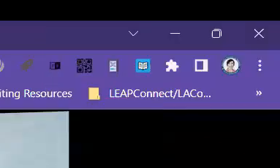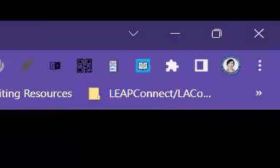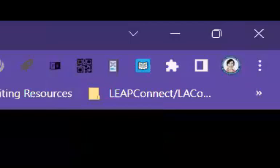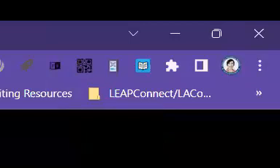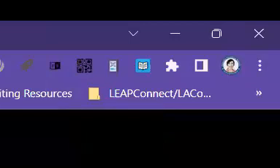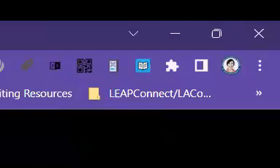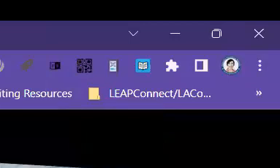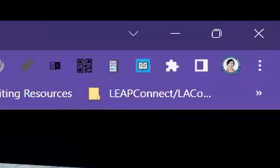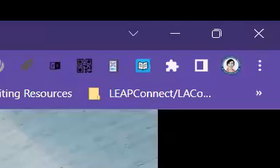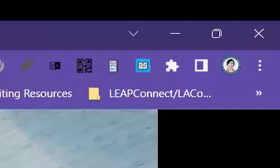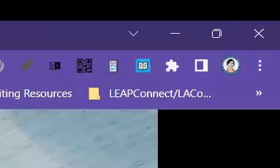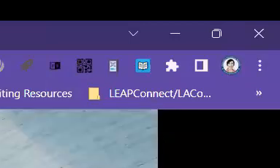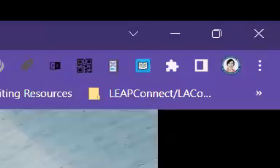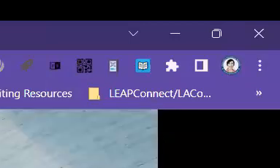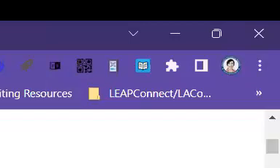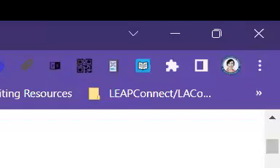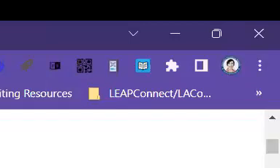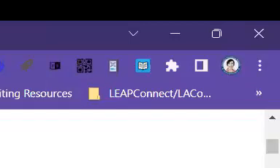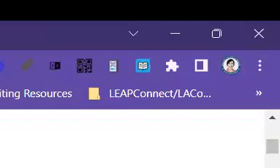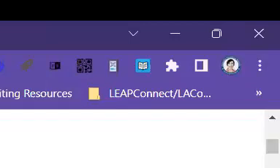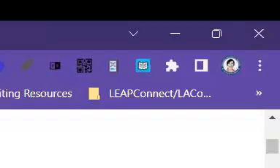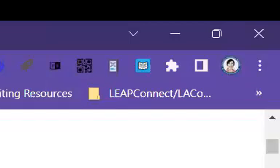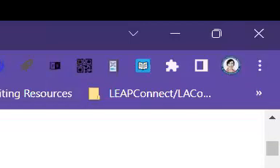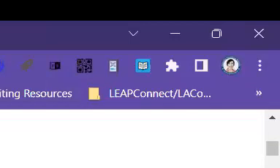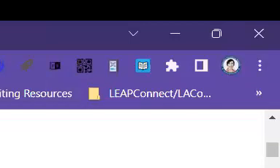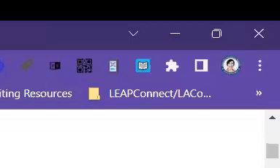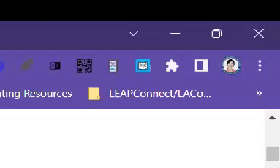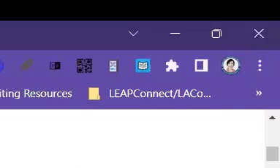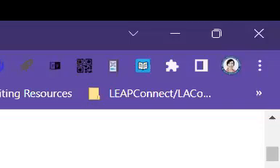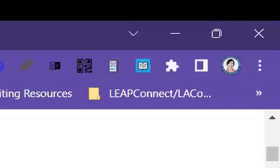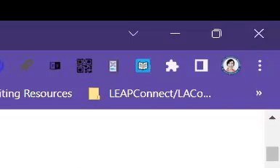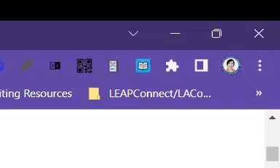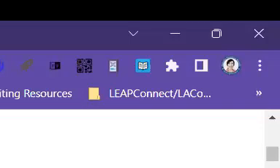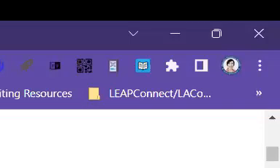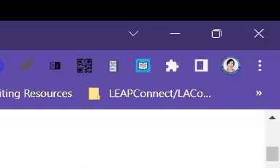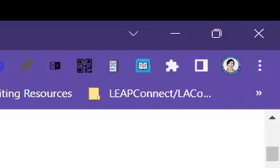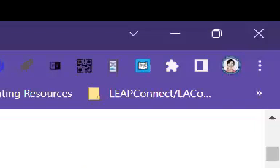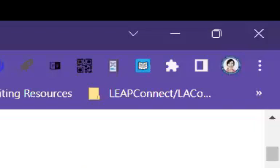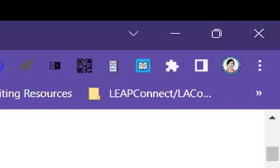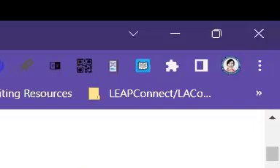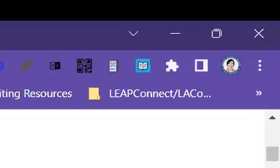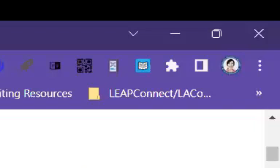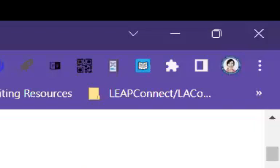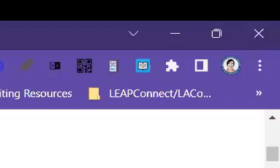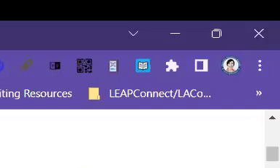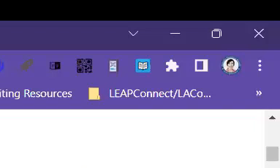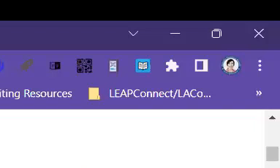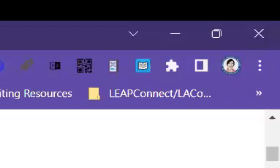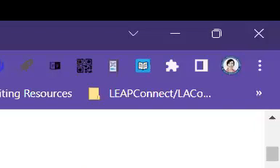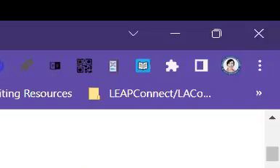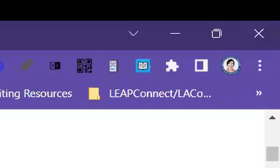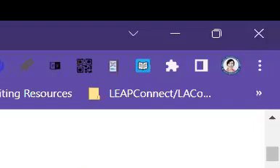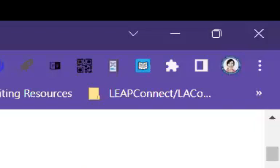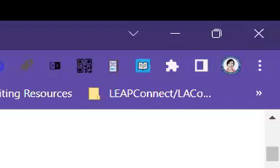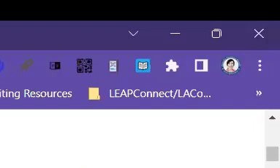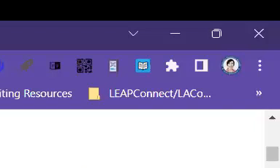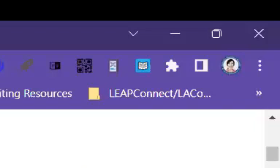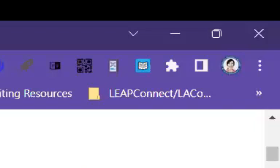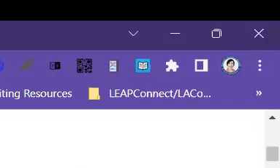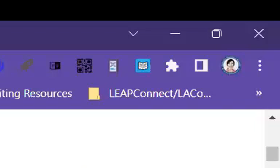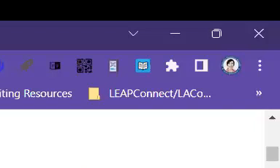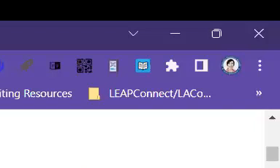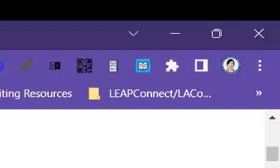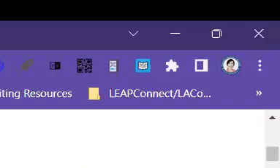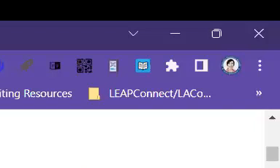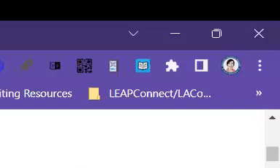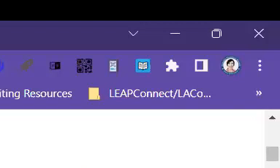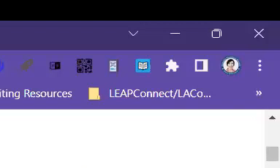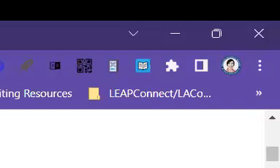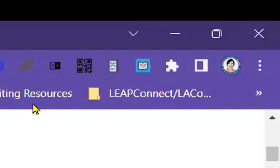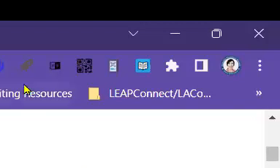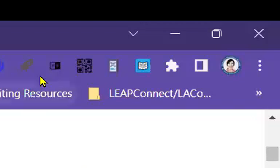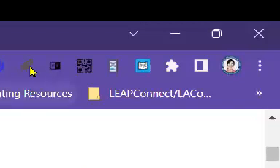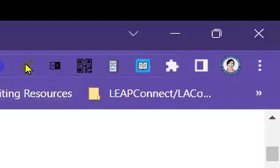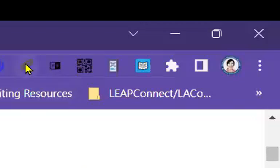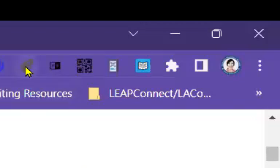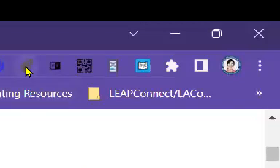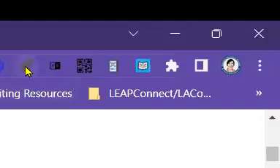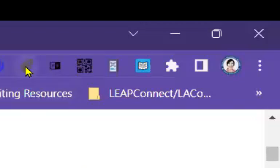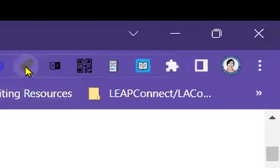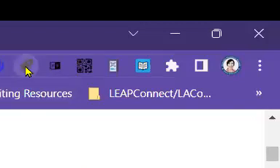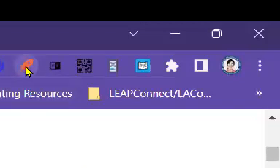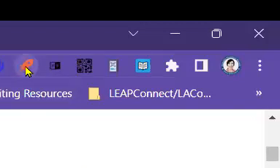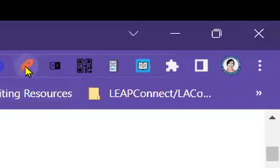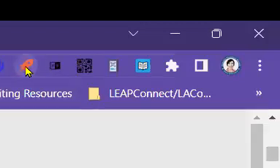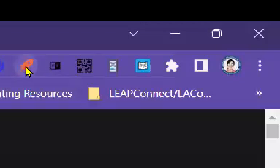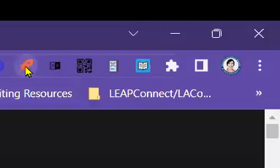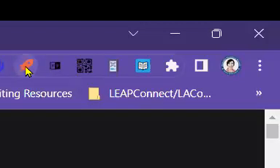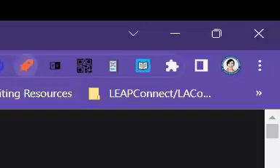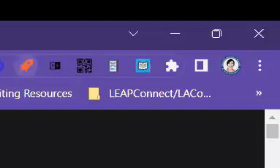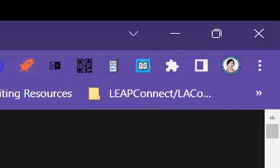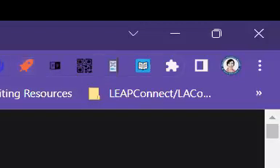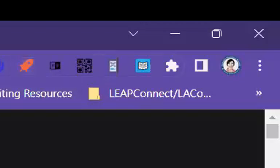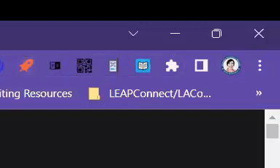Okay. So what I'm gonna show here is I have the digital text up and if you could see the digital text is like small and all the words kind of jumble together with this Google Chrome add in when I click on it.